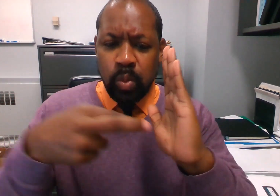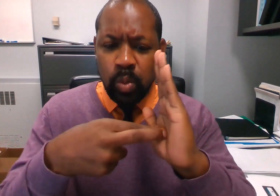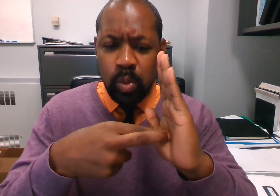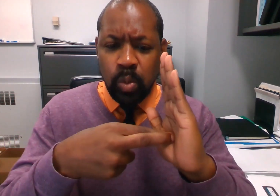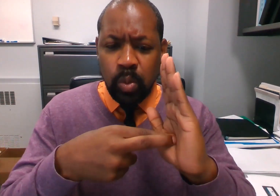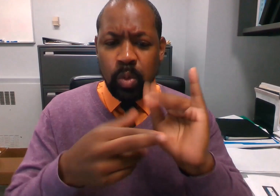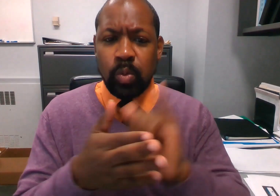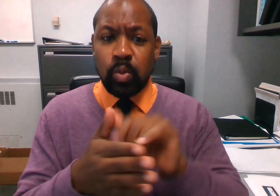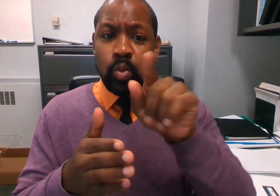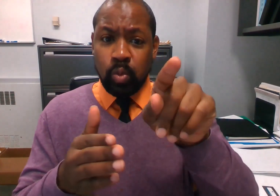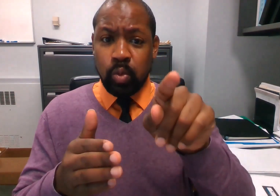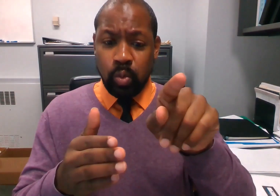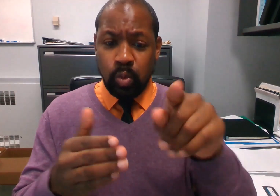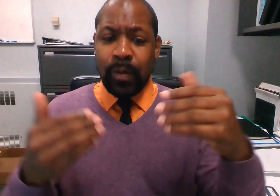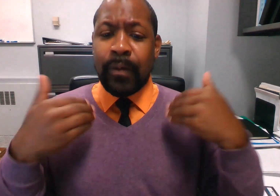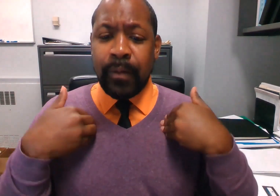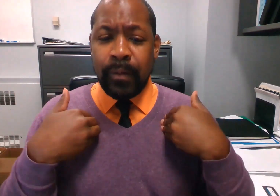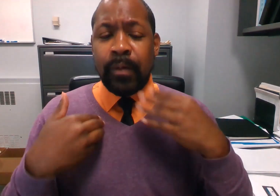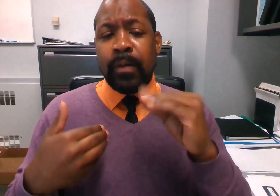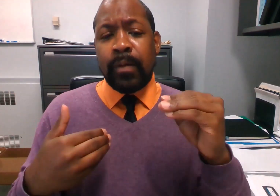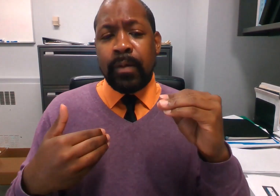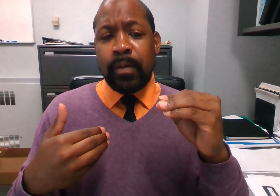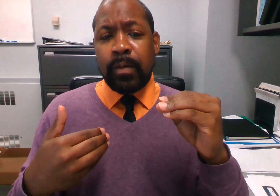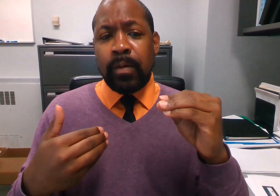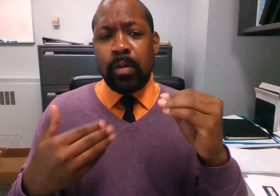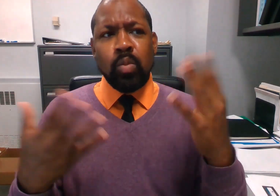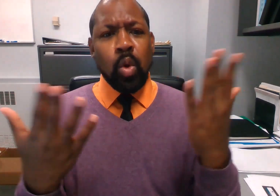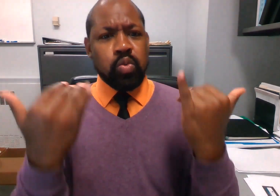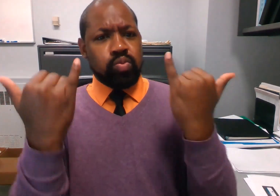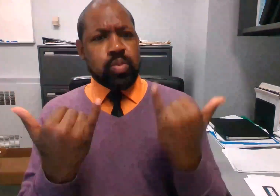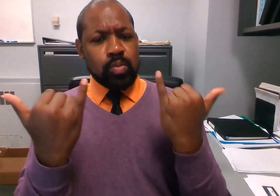for this interview I'd like you to introduce yourself tell me a little bit about what you do